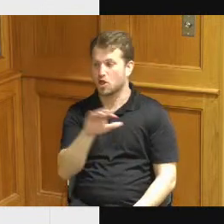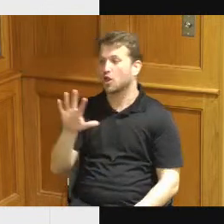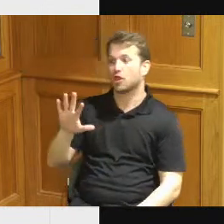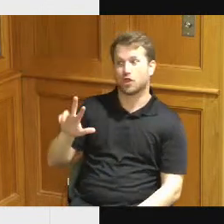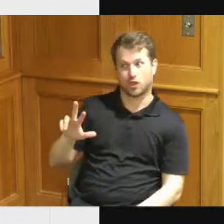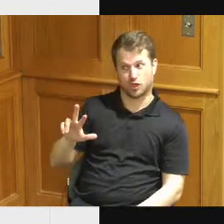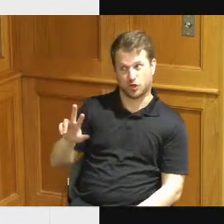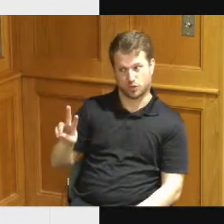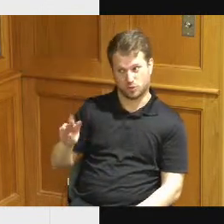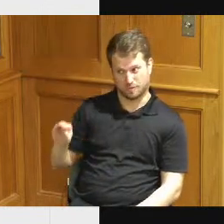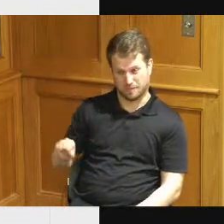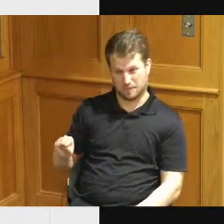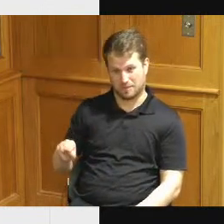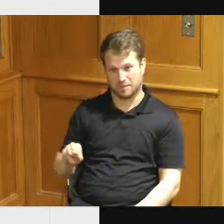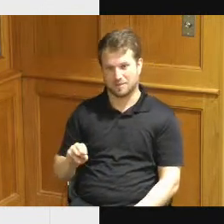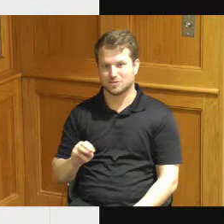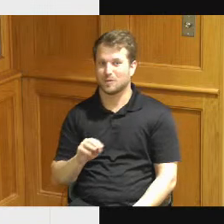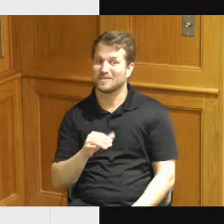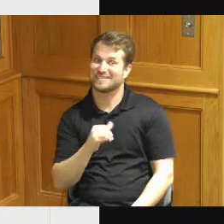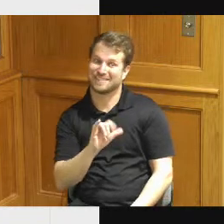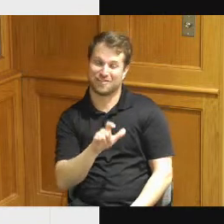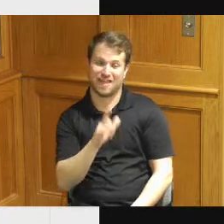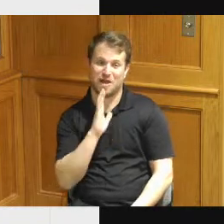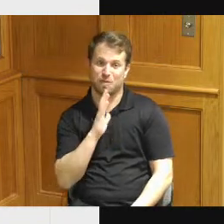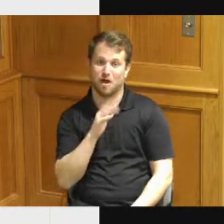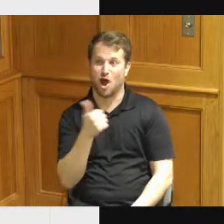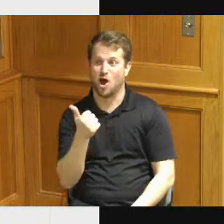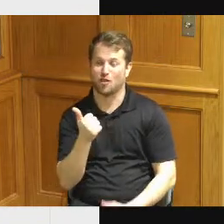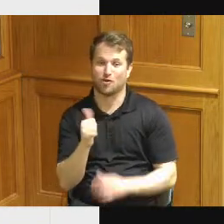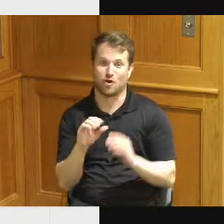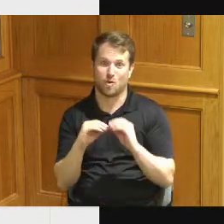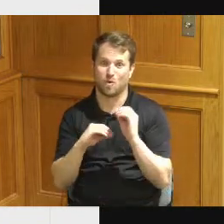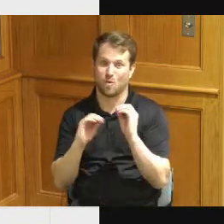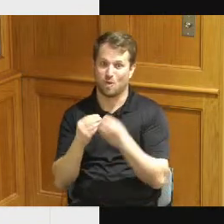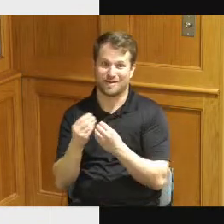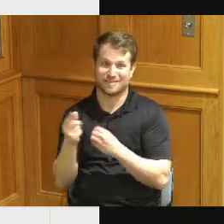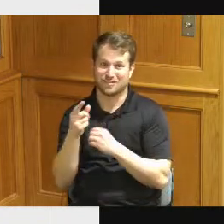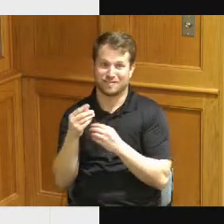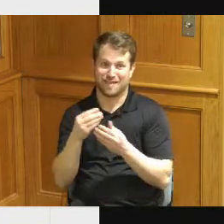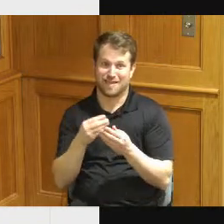will be the Envy of an organization some other organizations that Administer well I got you I